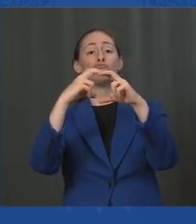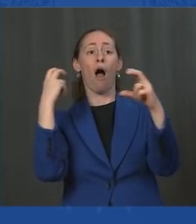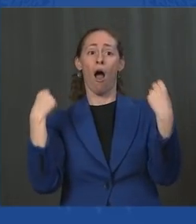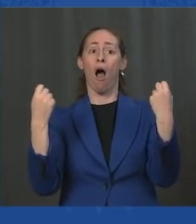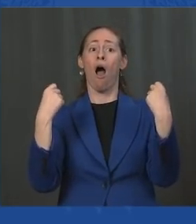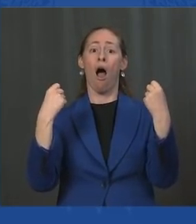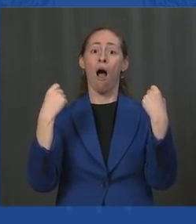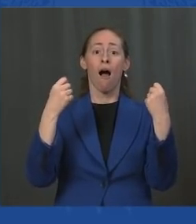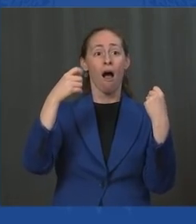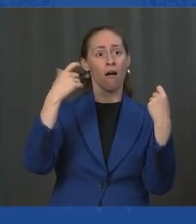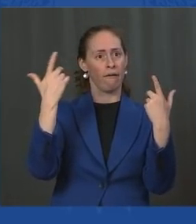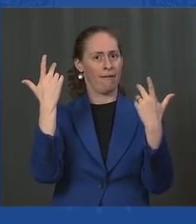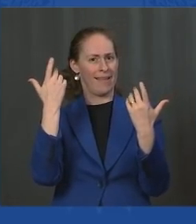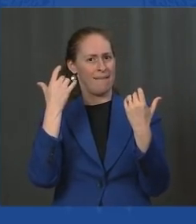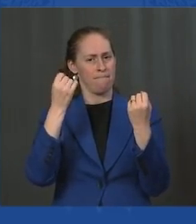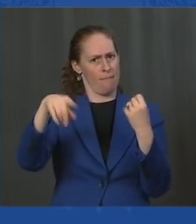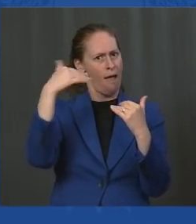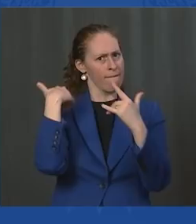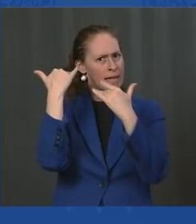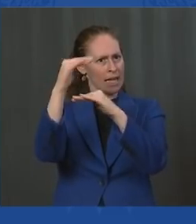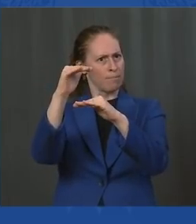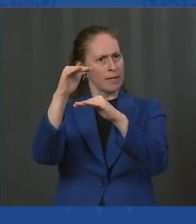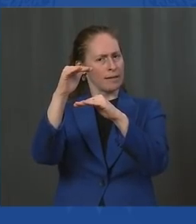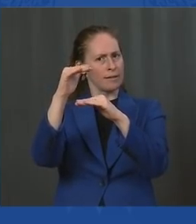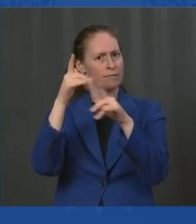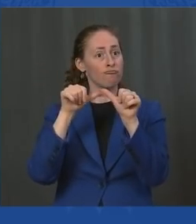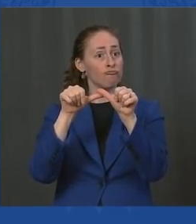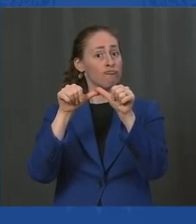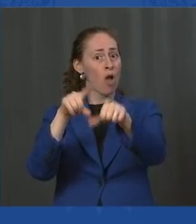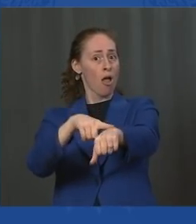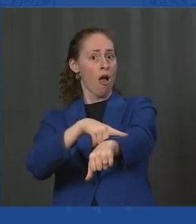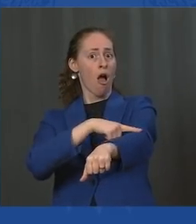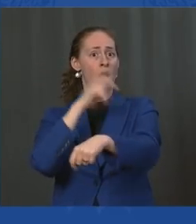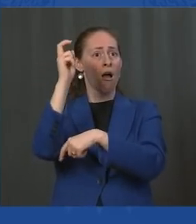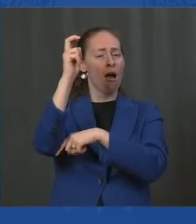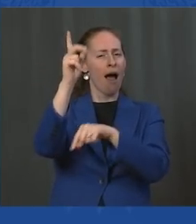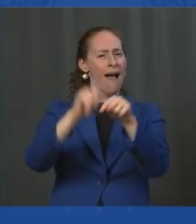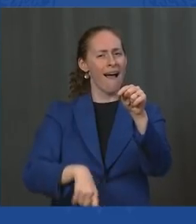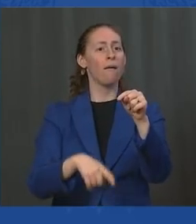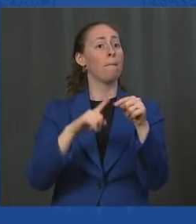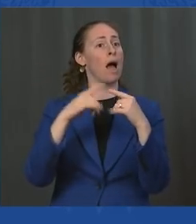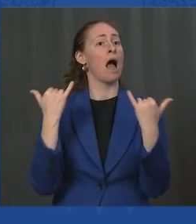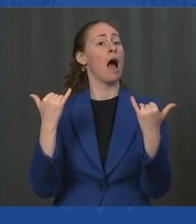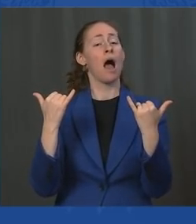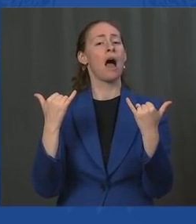on the number of hours you can be on the road. The Transportation Department is broadening that emergency